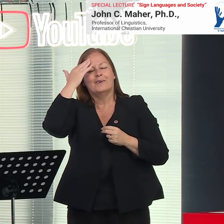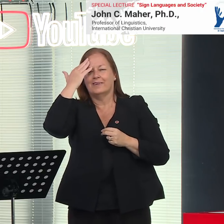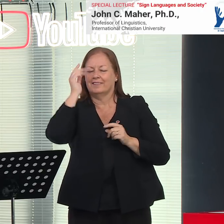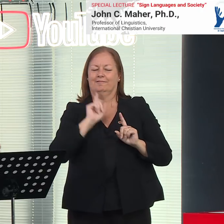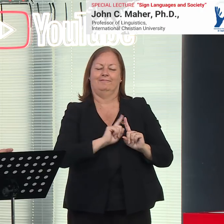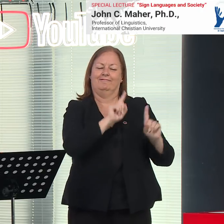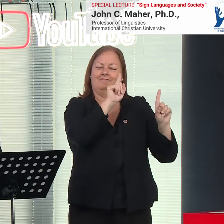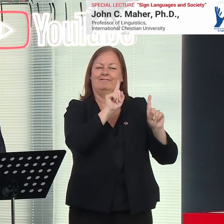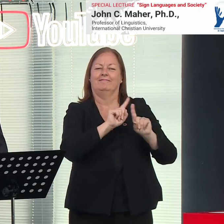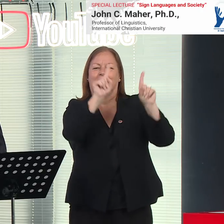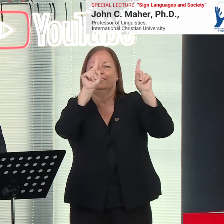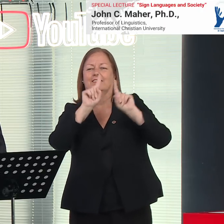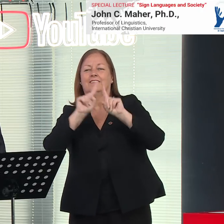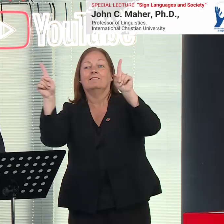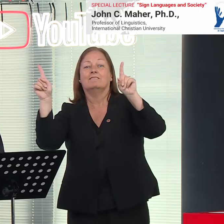As we know, there is a myth among